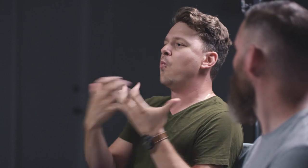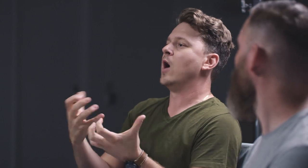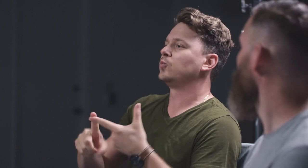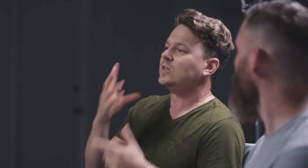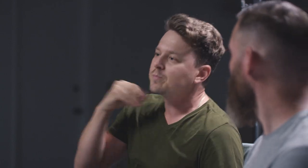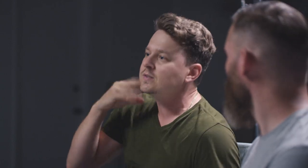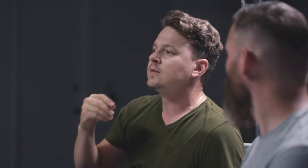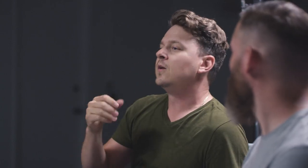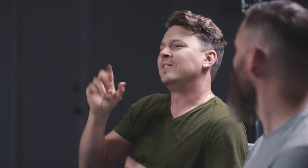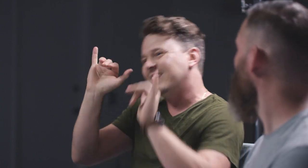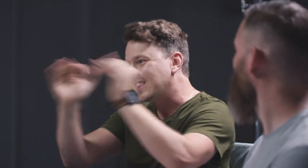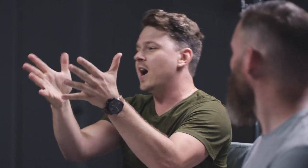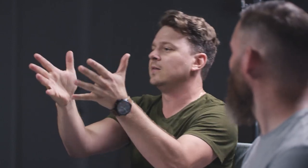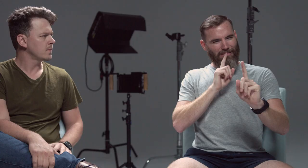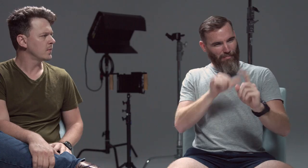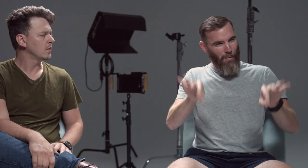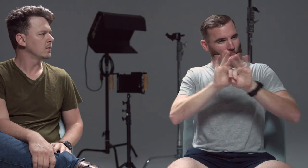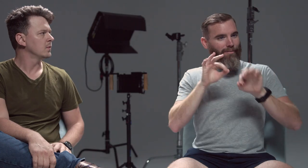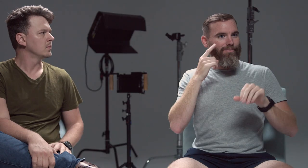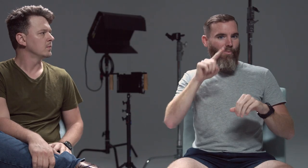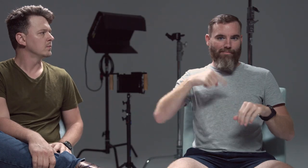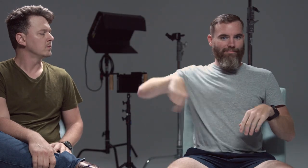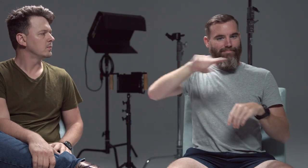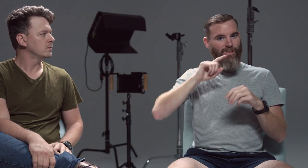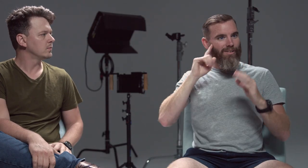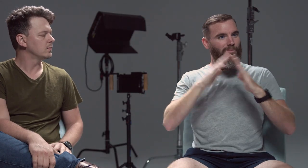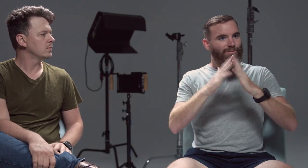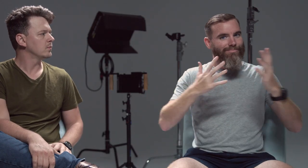That's what I want to experience!" It's really important for us, the Deaf community,